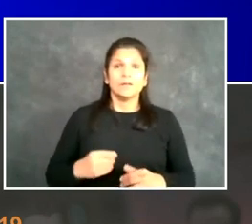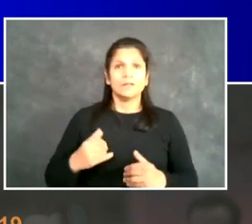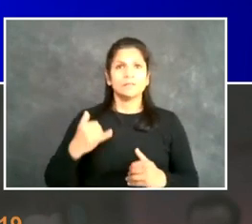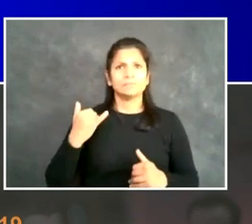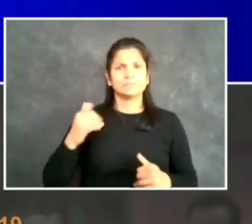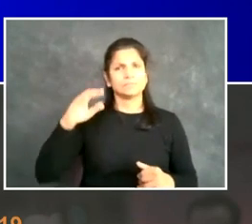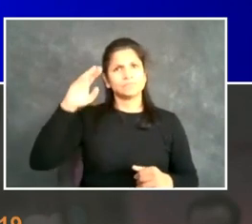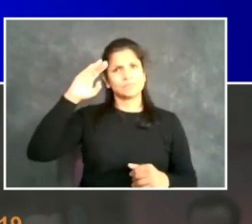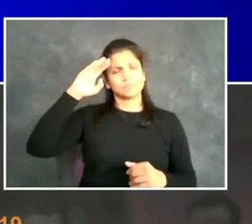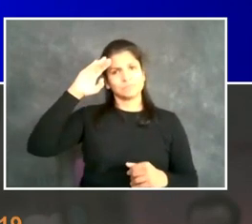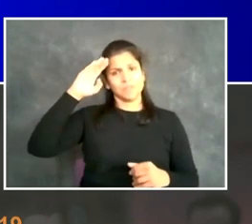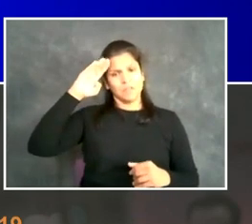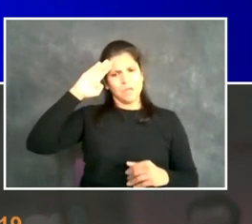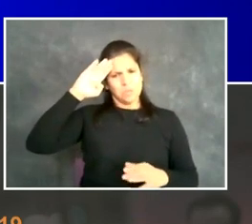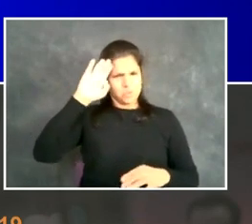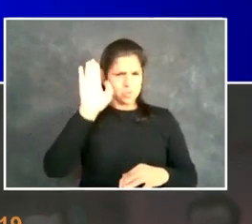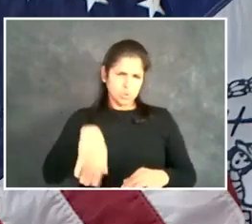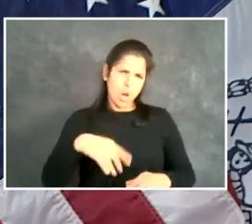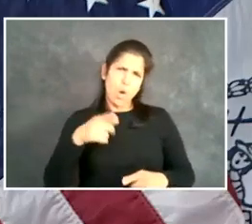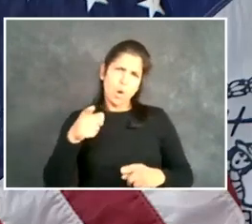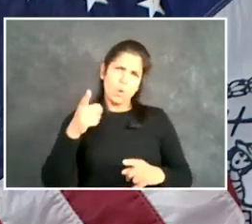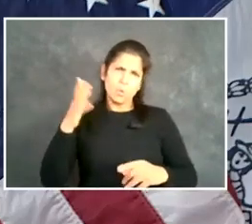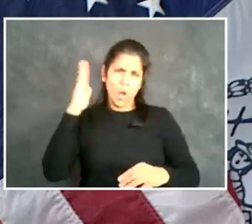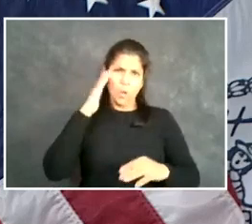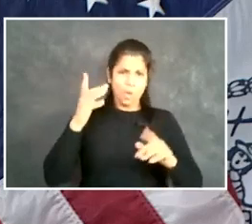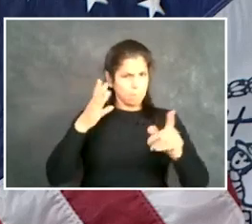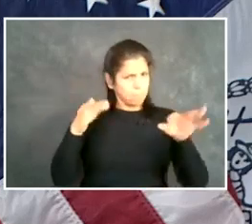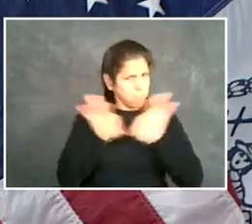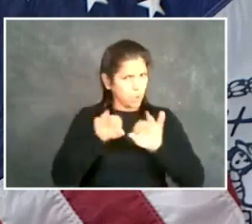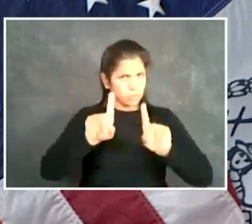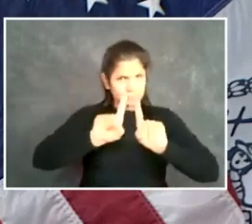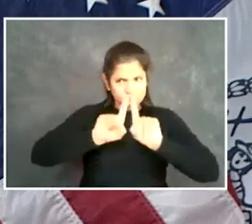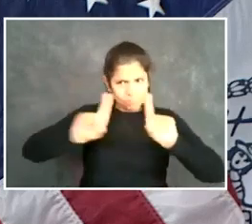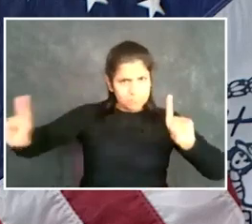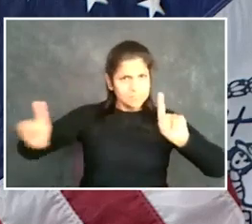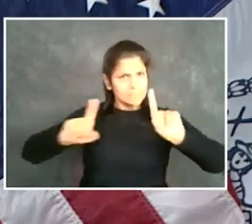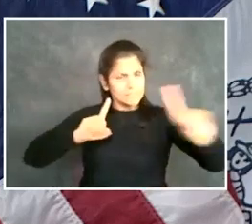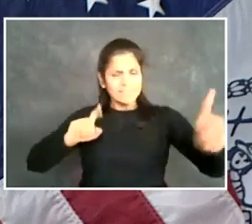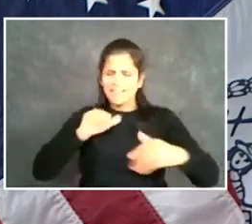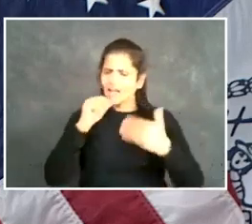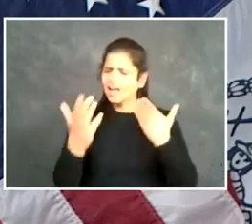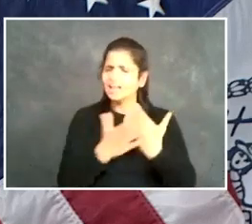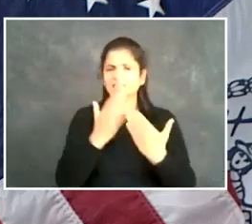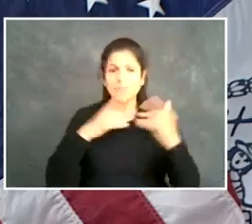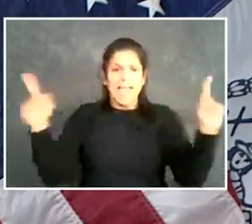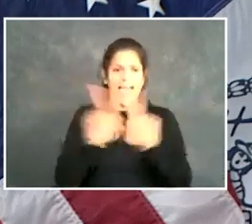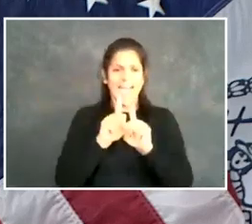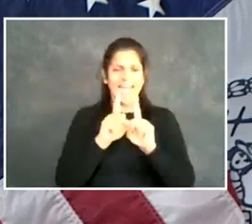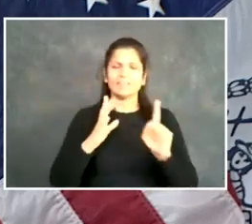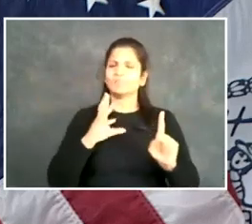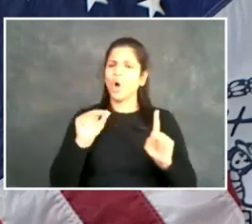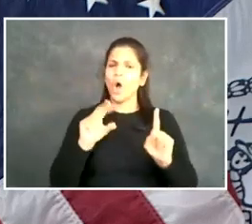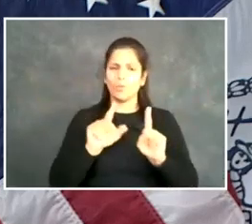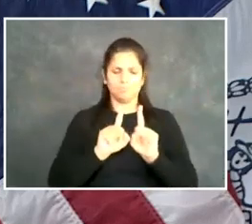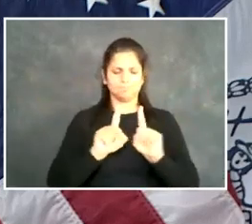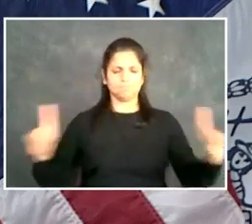OF MAINTAINING SOCIAL DISTANCE. I CAN TELL YOU WE HAVE TO STICK TO IT. AND YES, WE'RE ABOUT TO HAVE